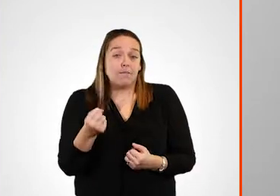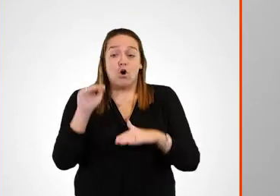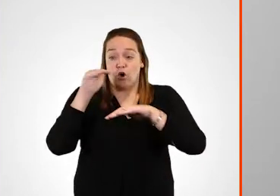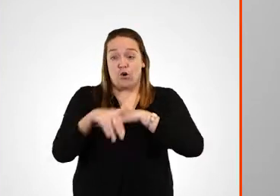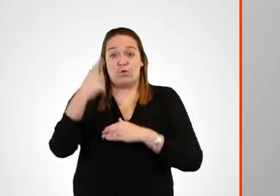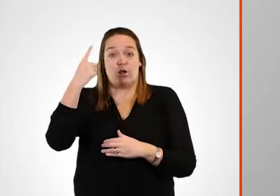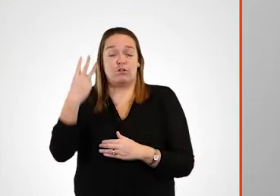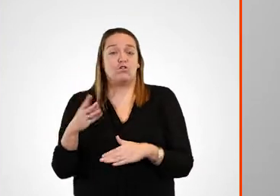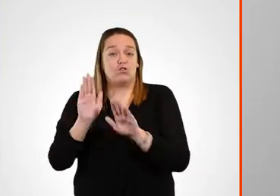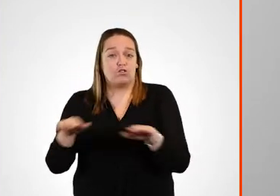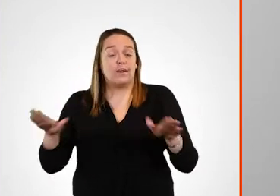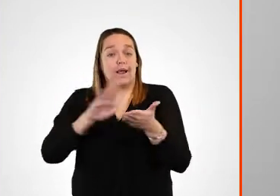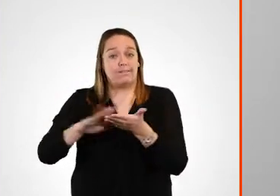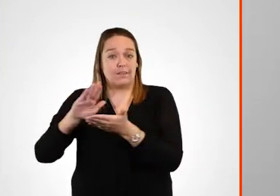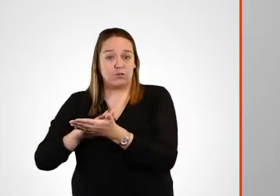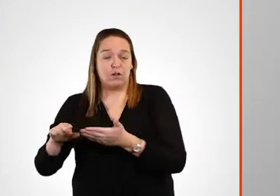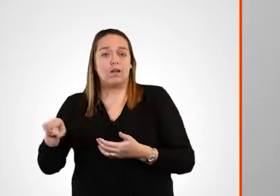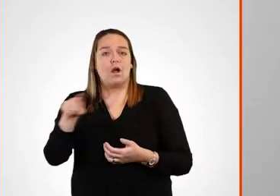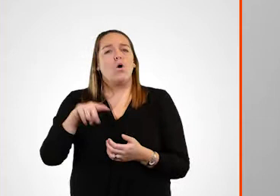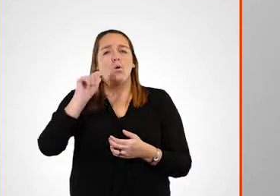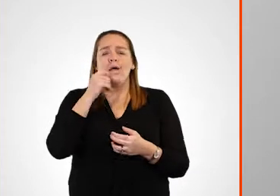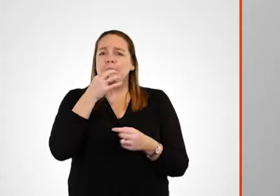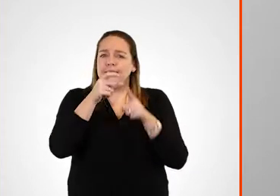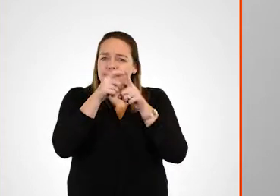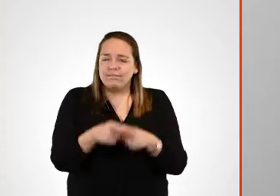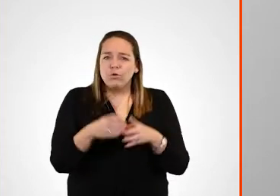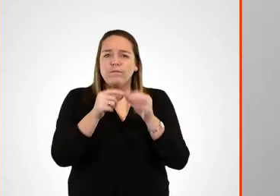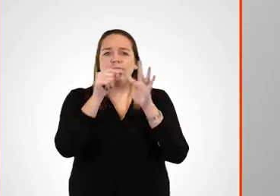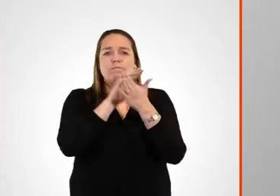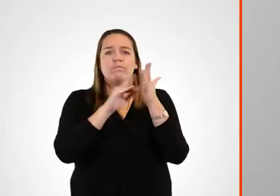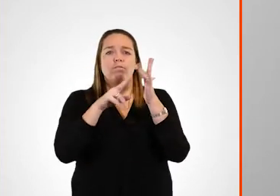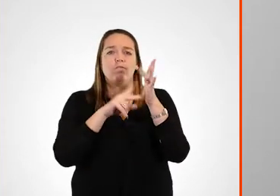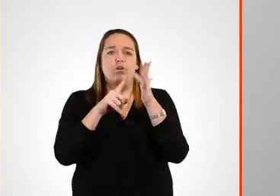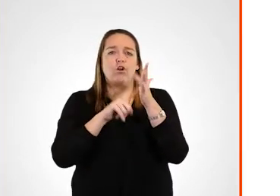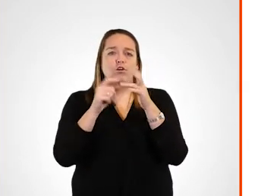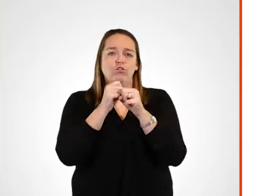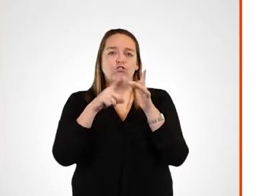of the children who are hard of hearing are going to have some difficulty with phonological development.